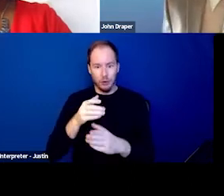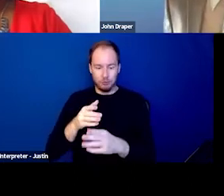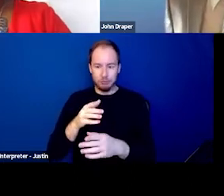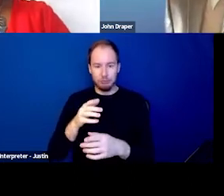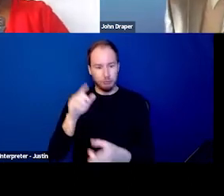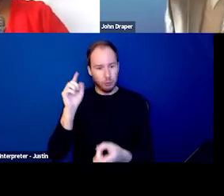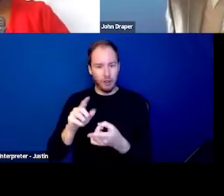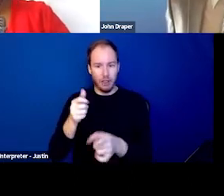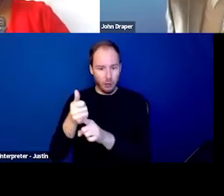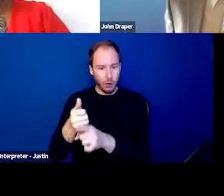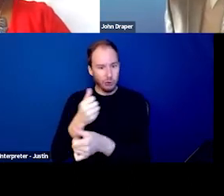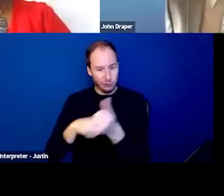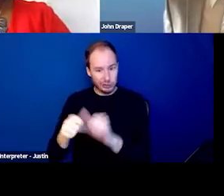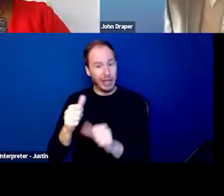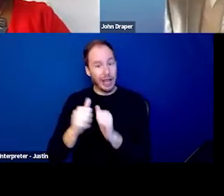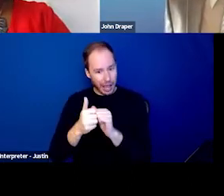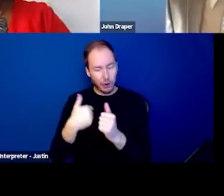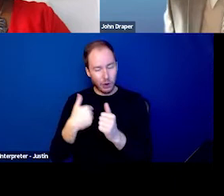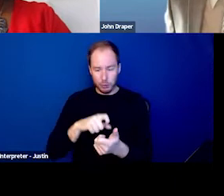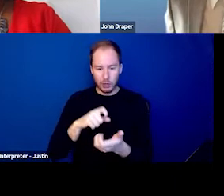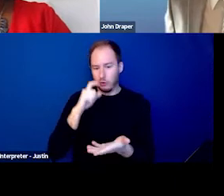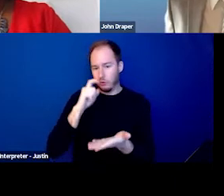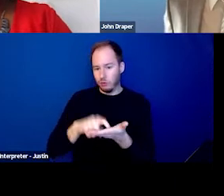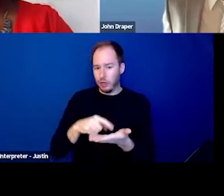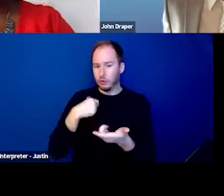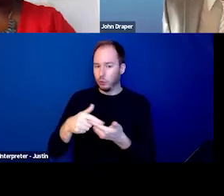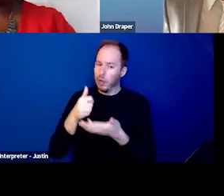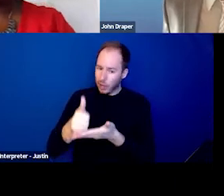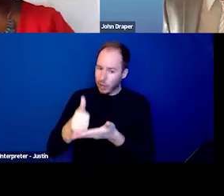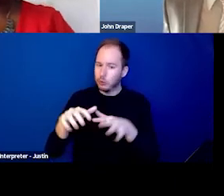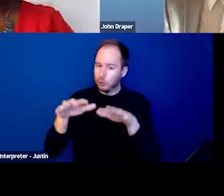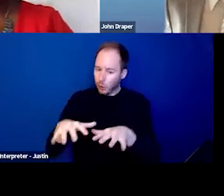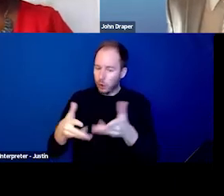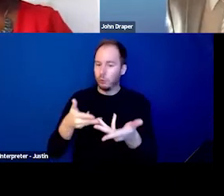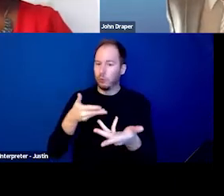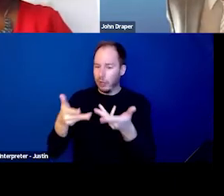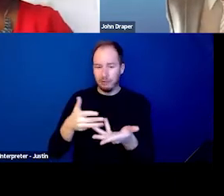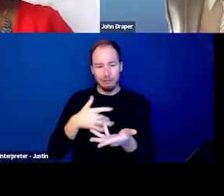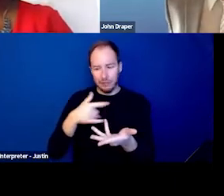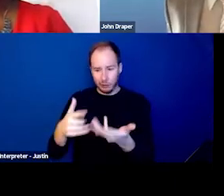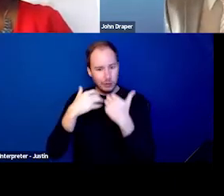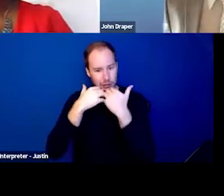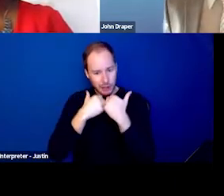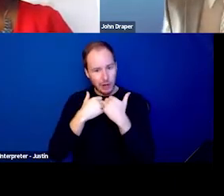And the best way to do that is to help calm them, engage them, help them feel cared about and less alone.